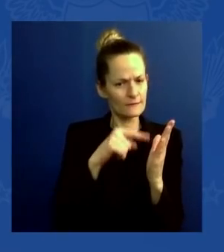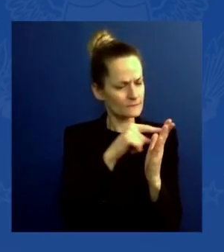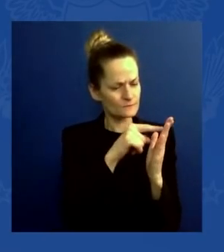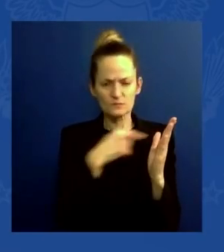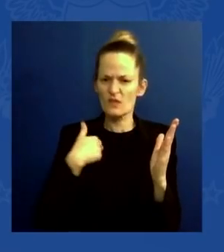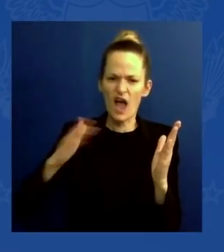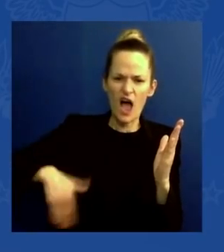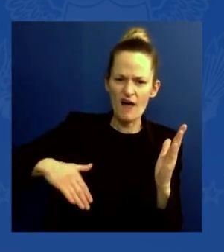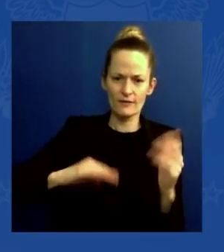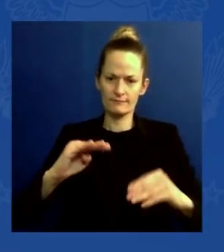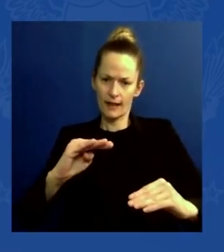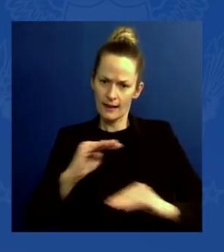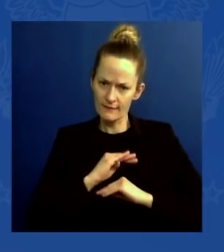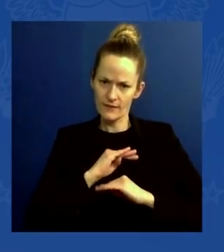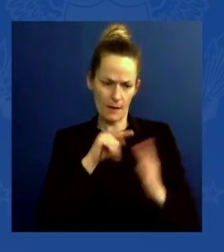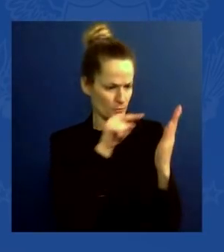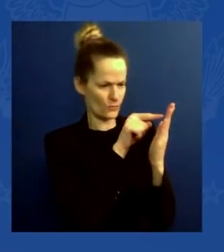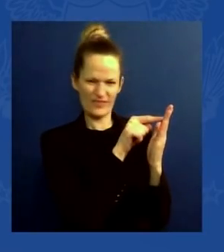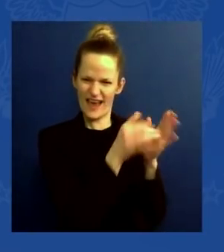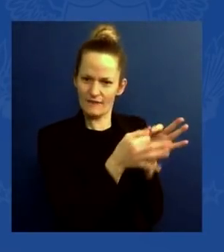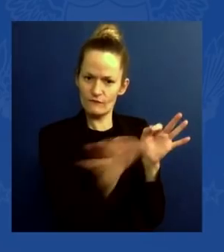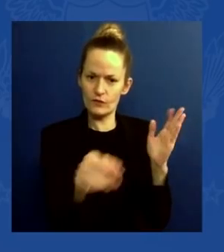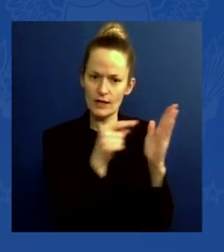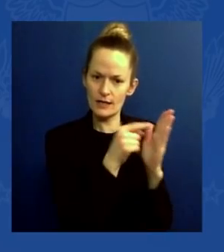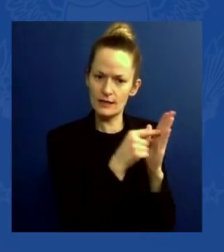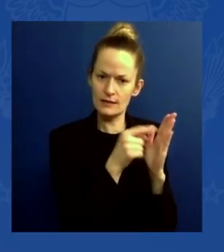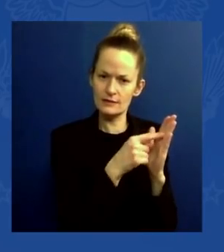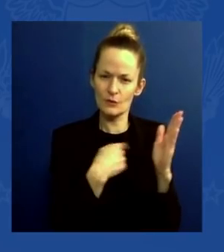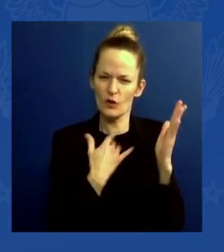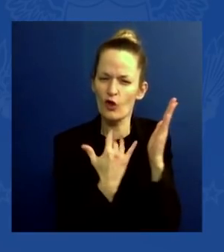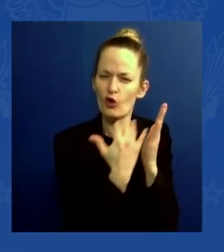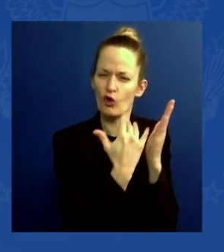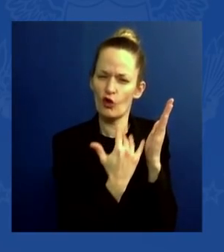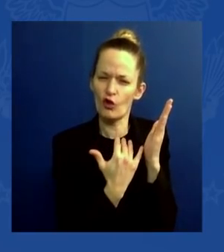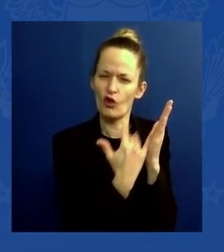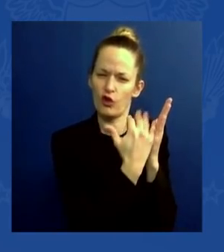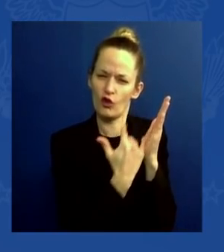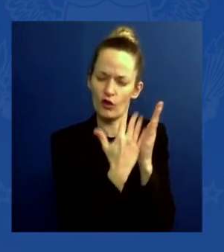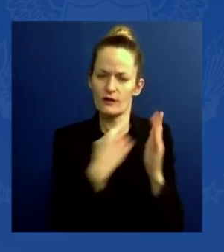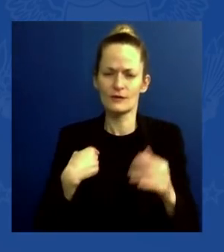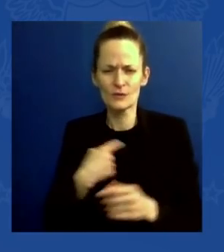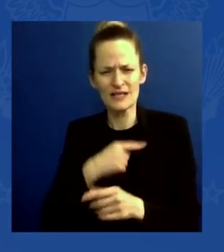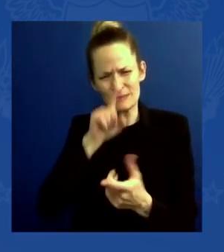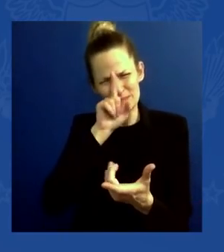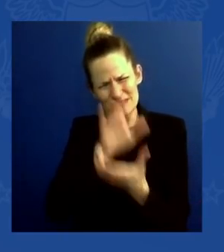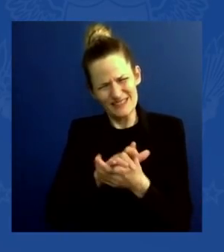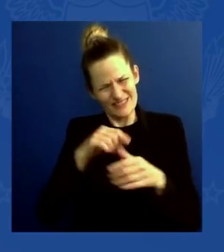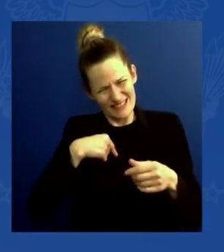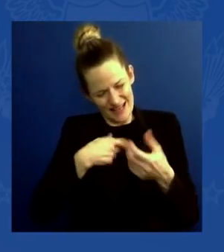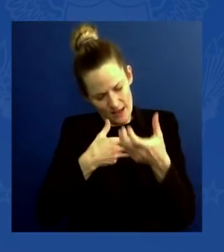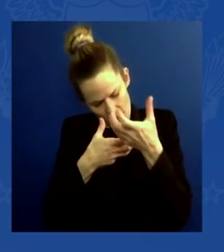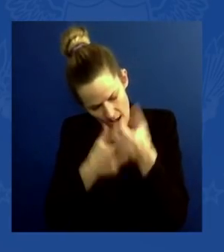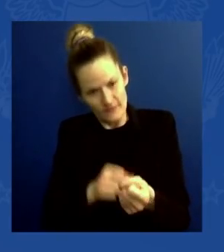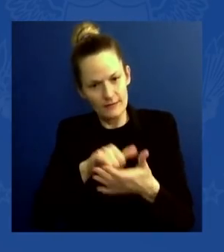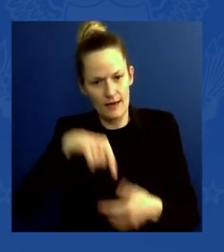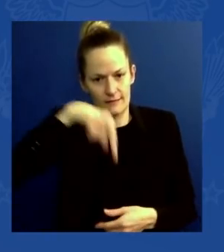But I'm convinced: If we let the American people know that we're committed to enhancing their ability to make their way, we'll all do better.